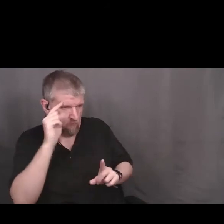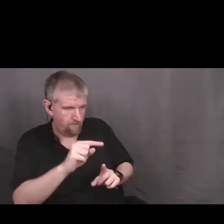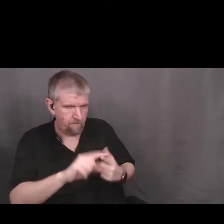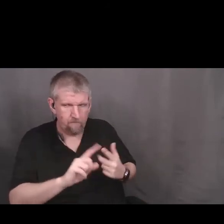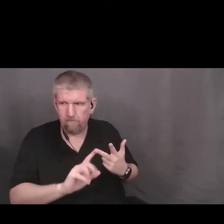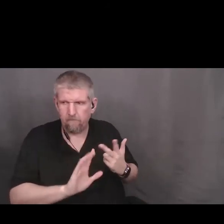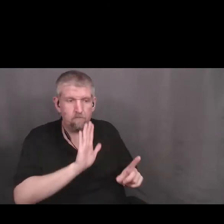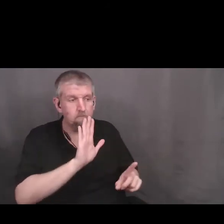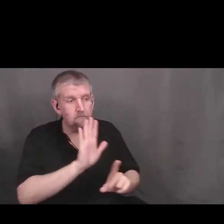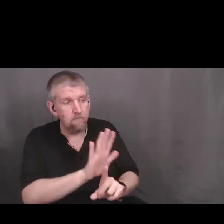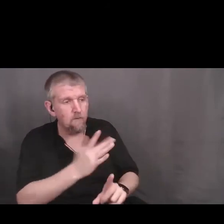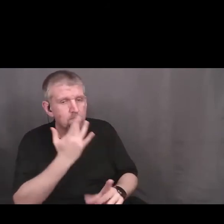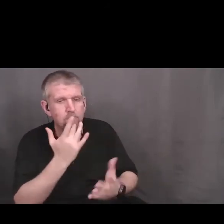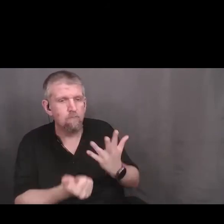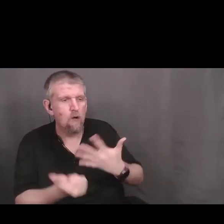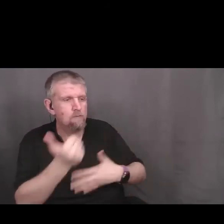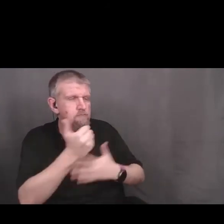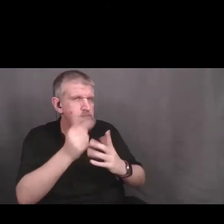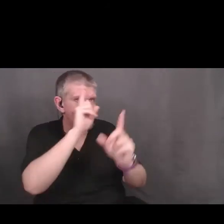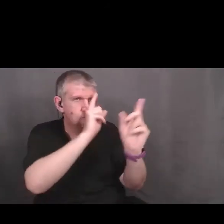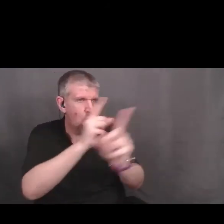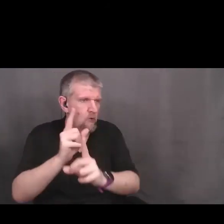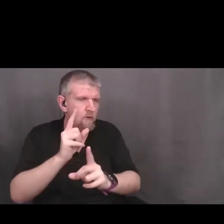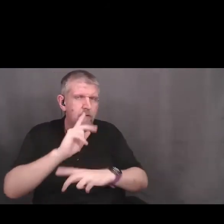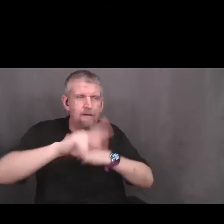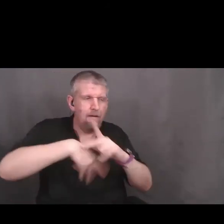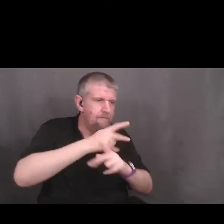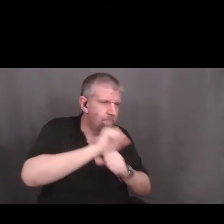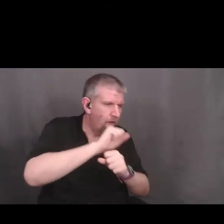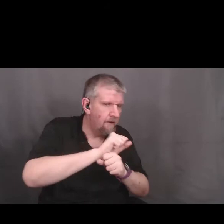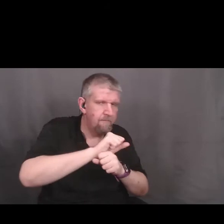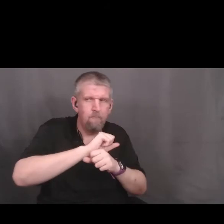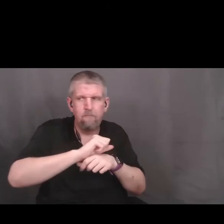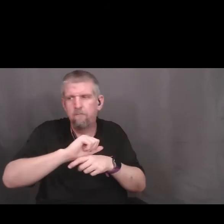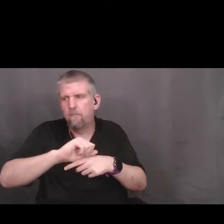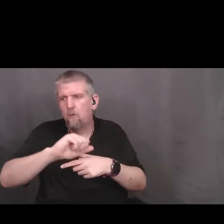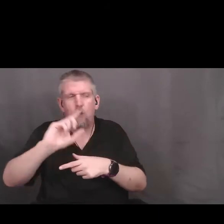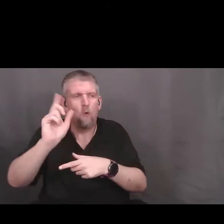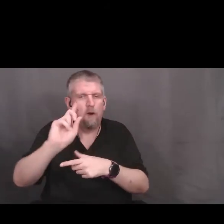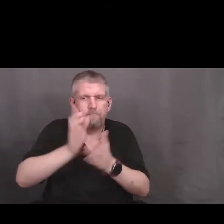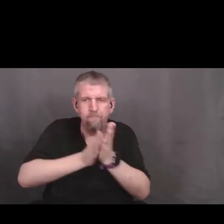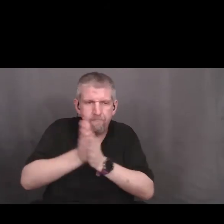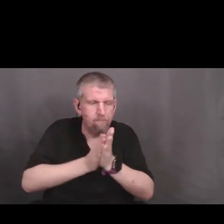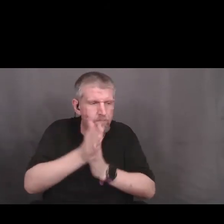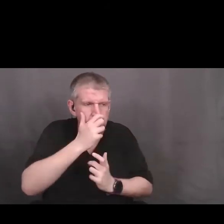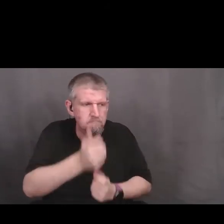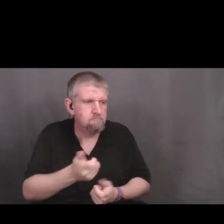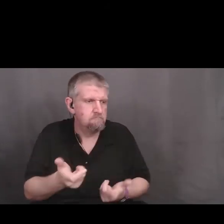meaning what type of employment they are interested in pursuing, what areas of interests they have,